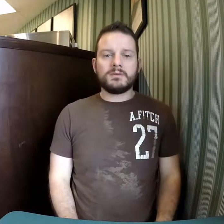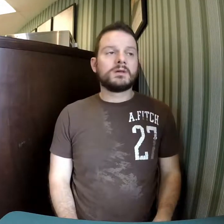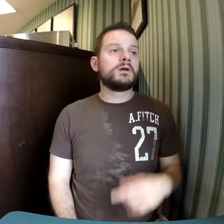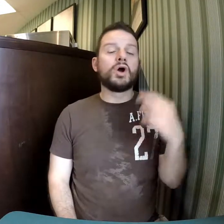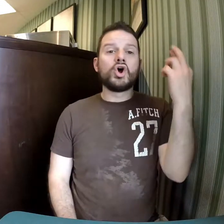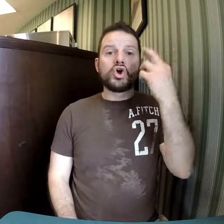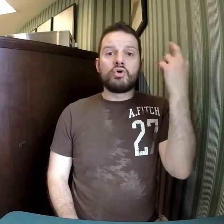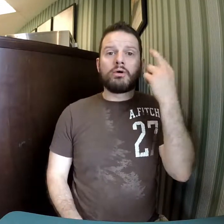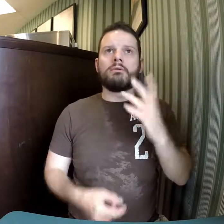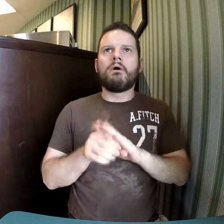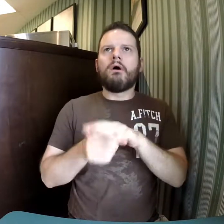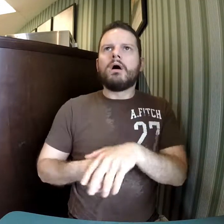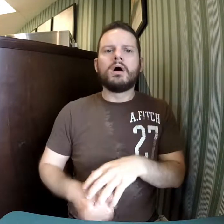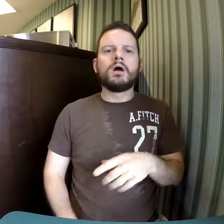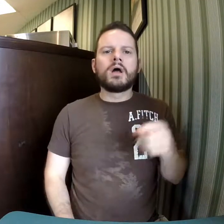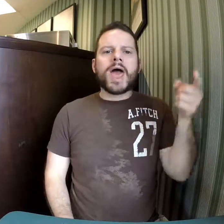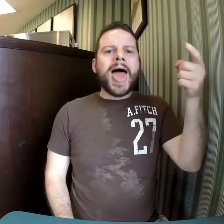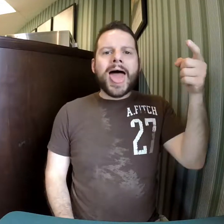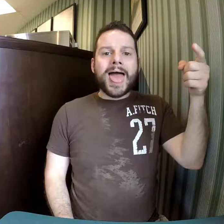What causes their oppressions is that